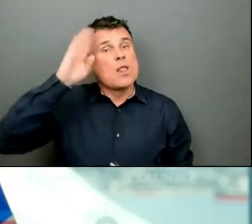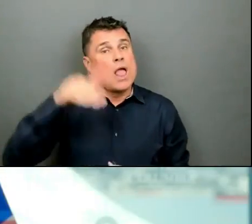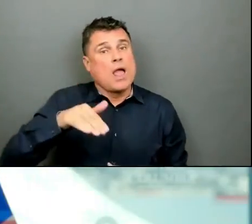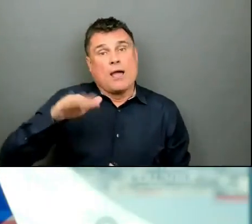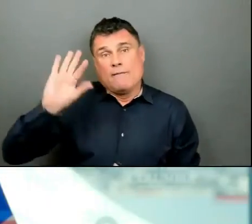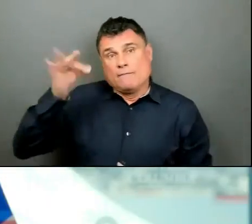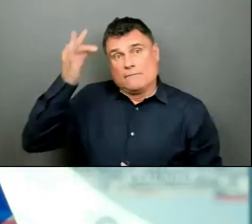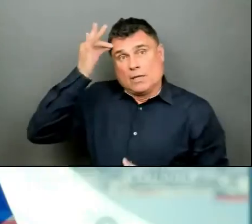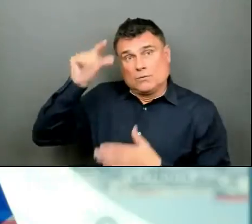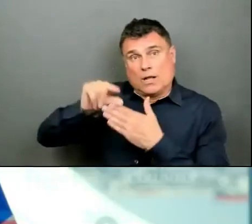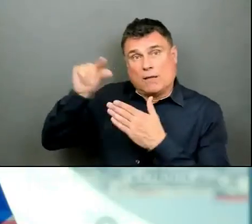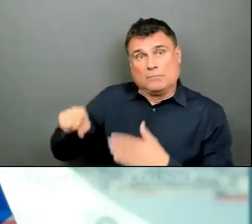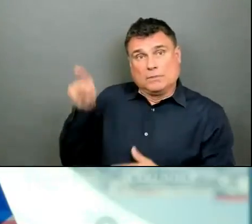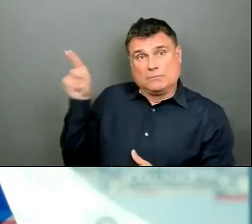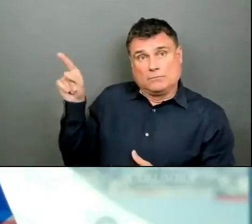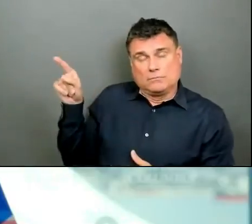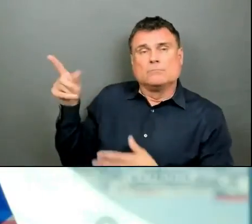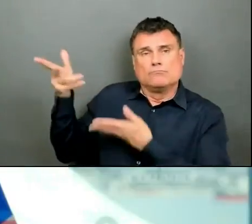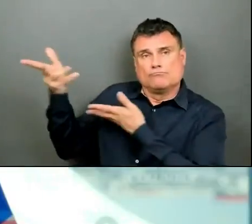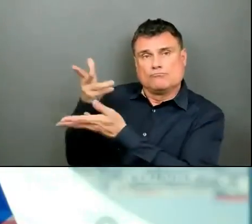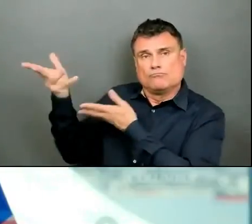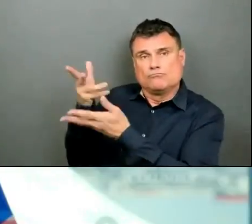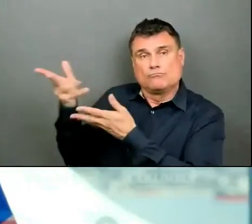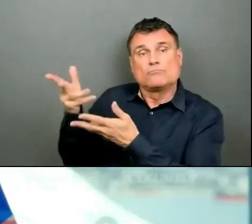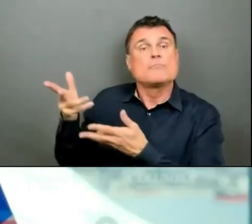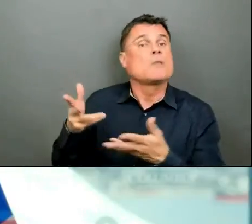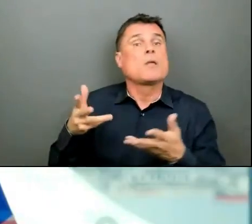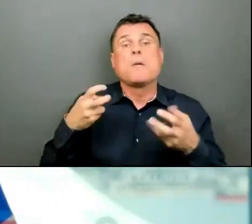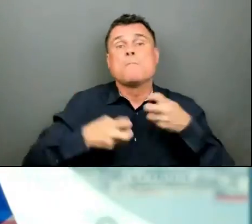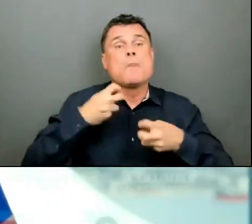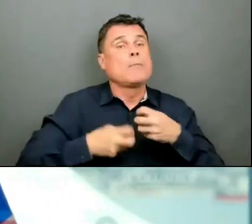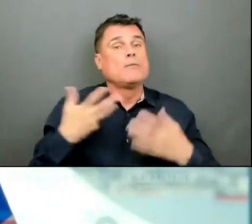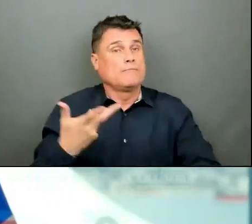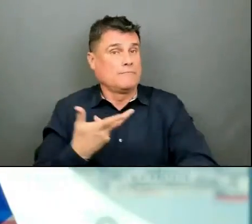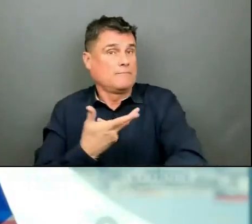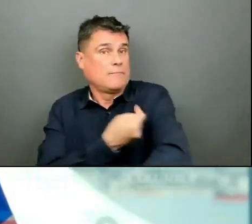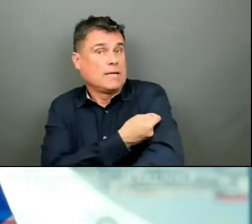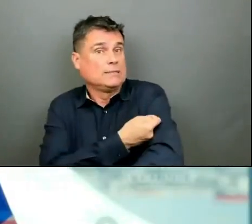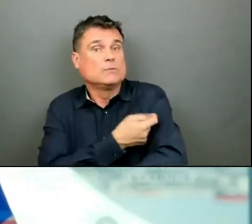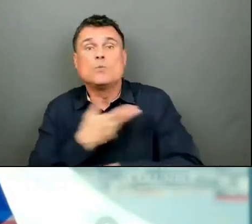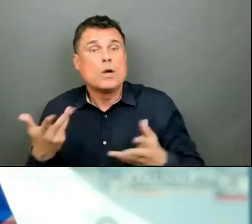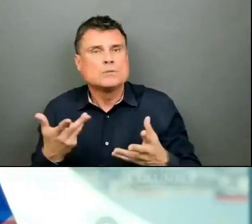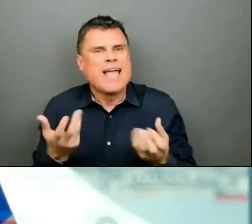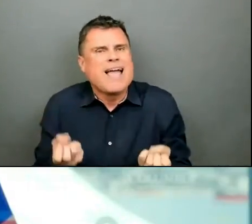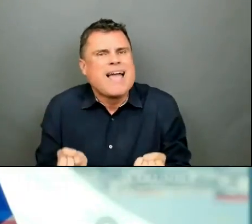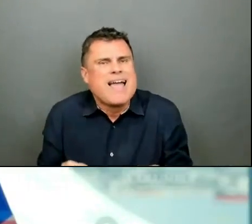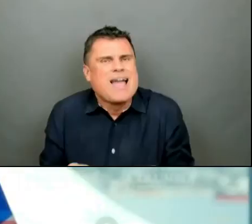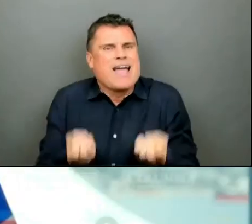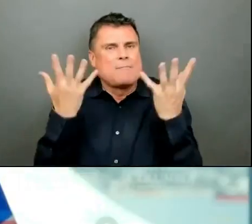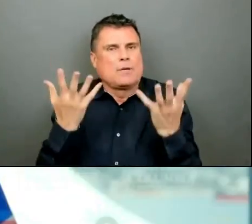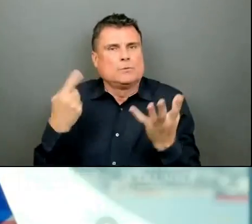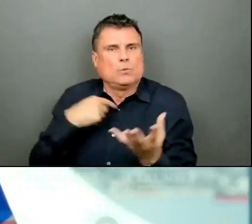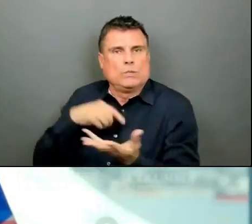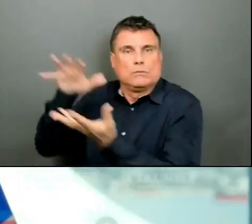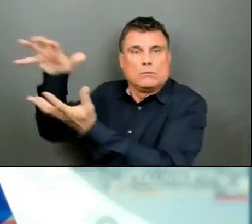issue with vaccines is the amount of vaccine we have. If we can get one million more doses, we